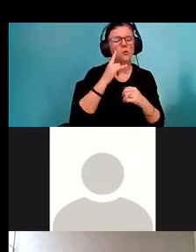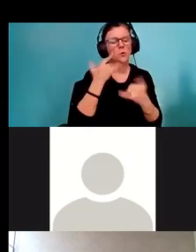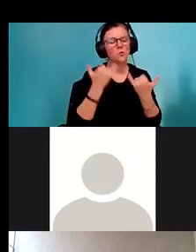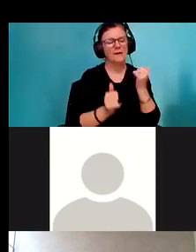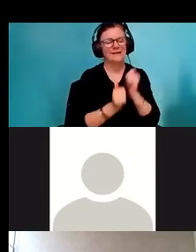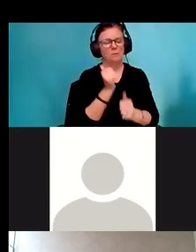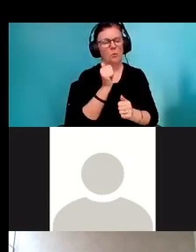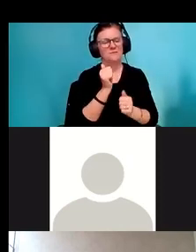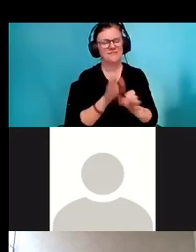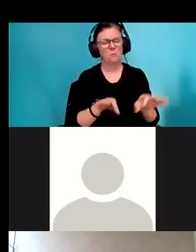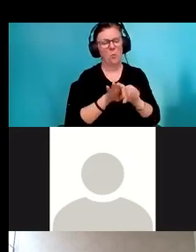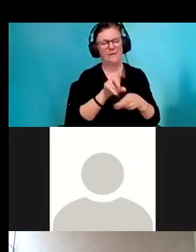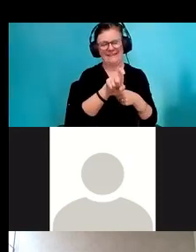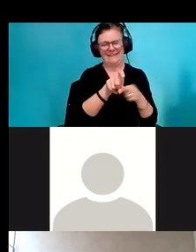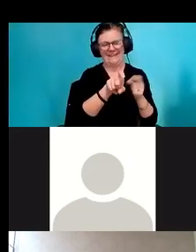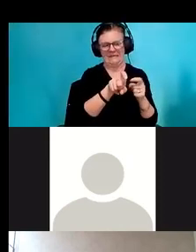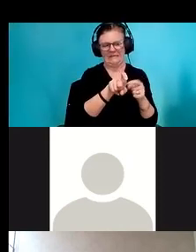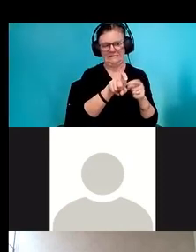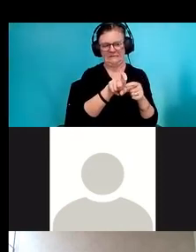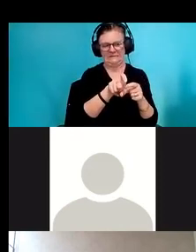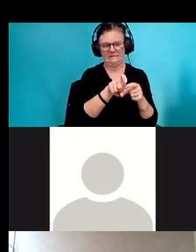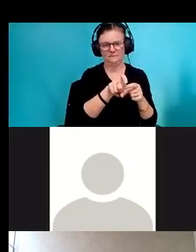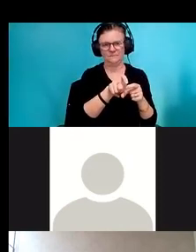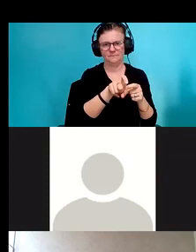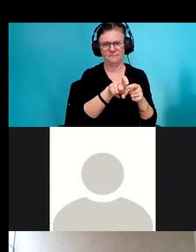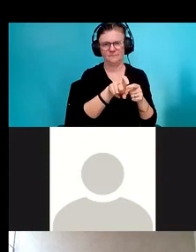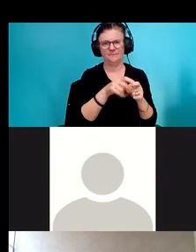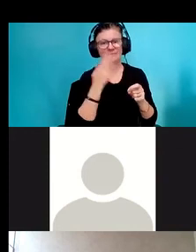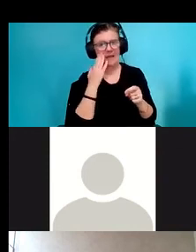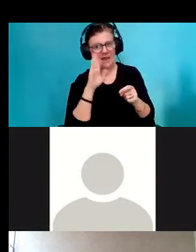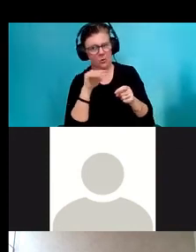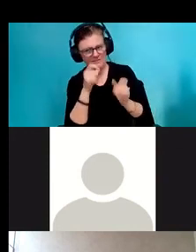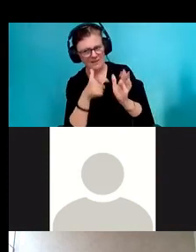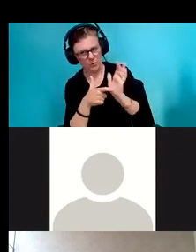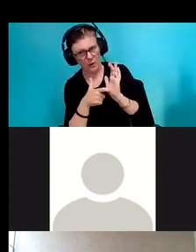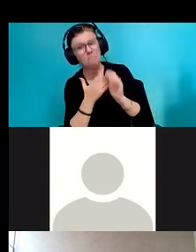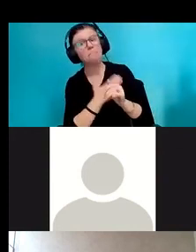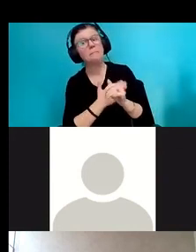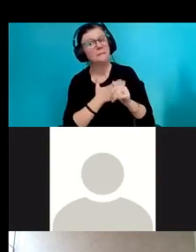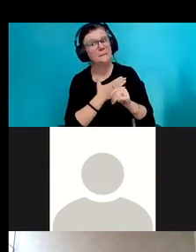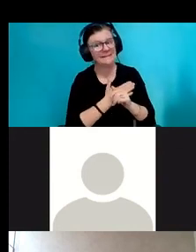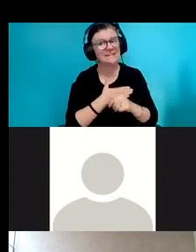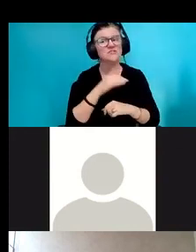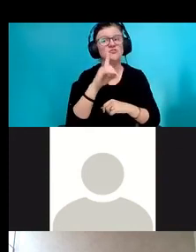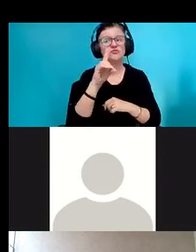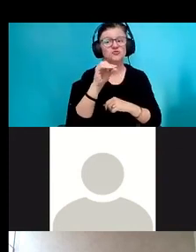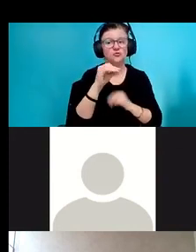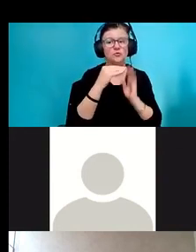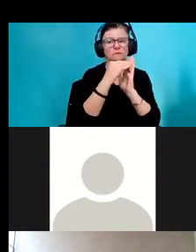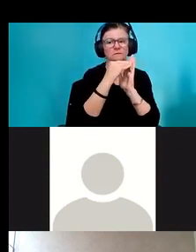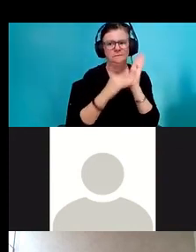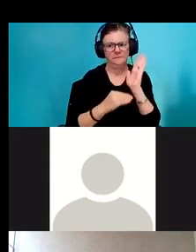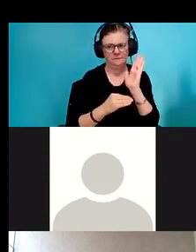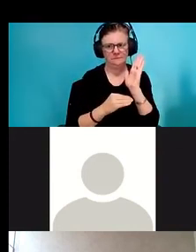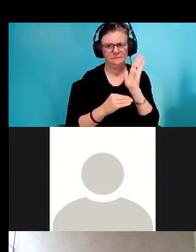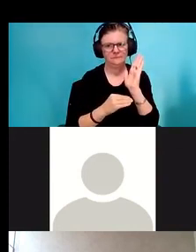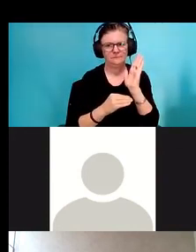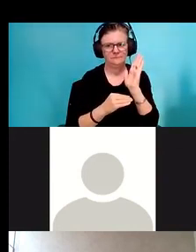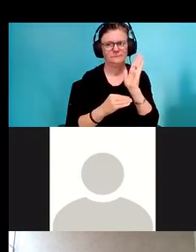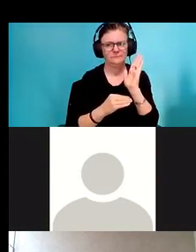And this question, even though it's not required, we encourage you to fill out every single time that you think of something and want to respond here.